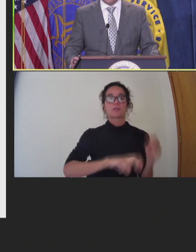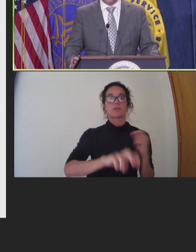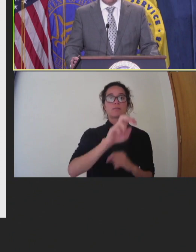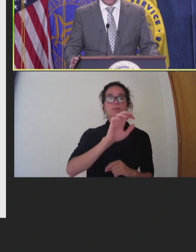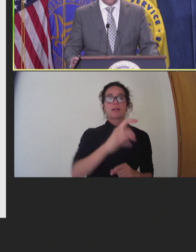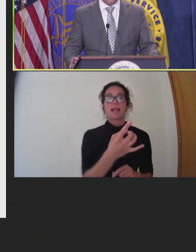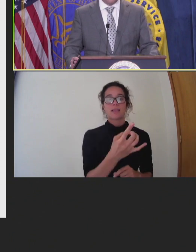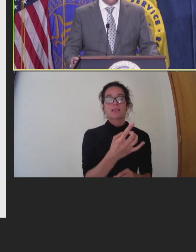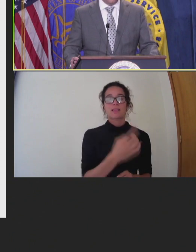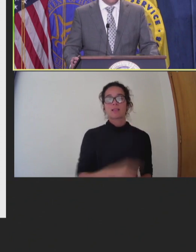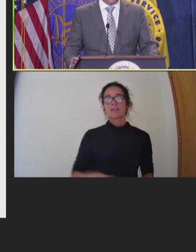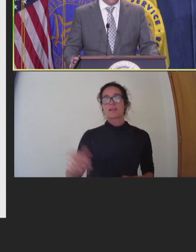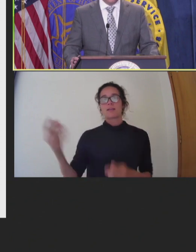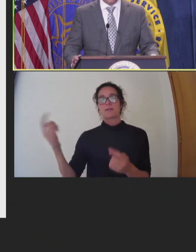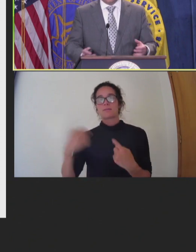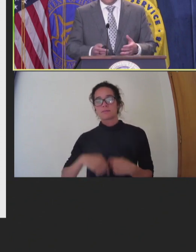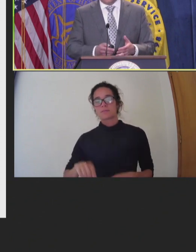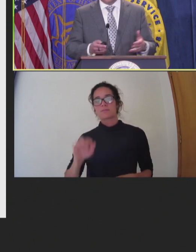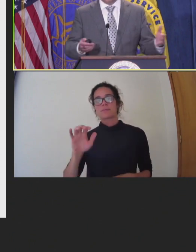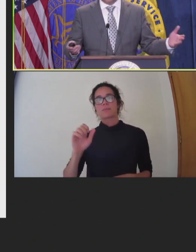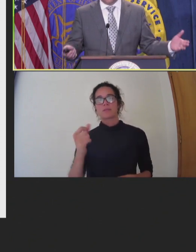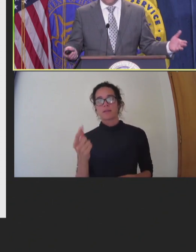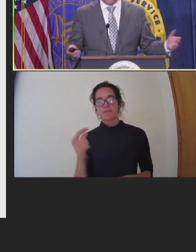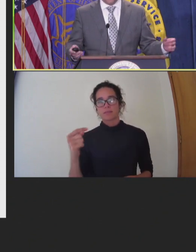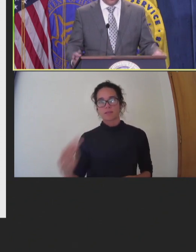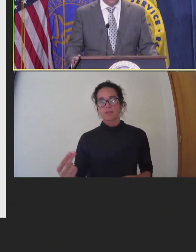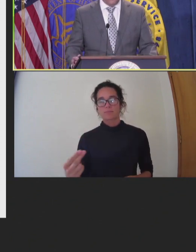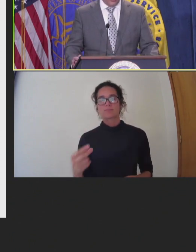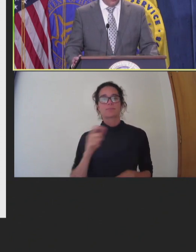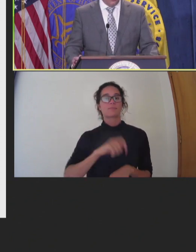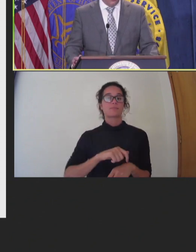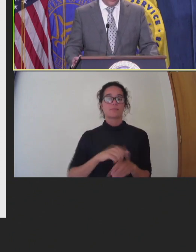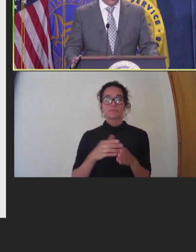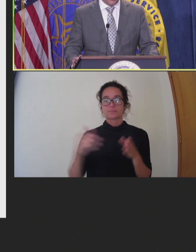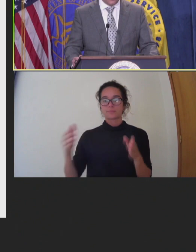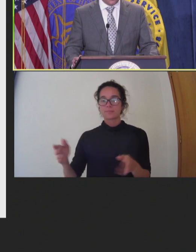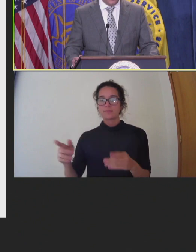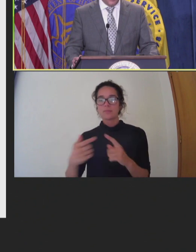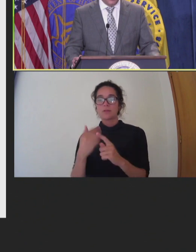11th. And then that time period where that child was at home, we had to determine that. And that's